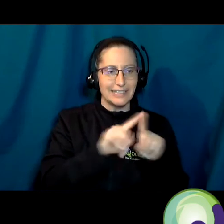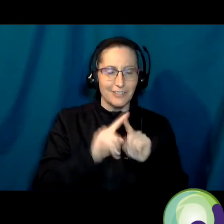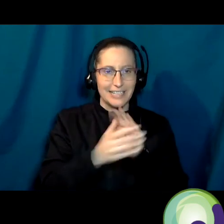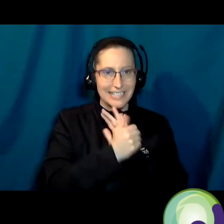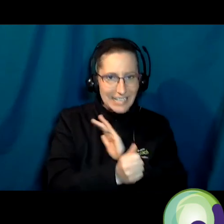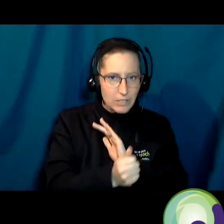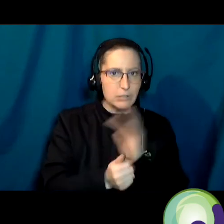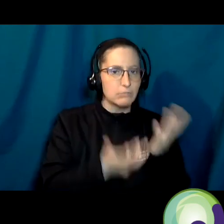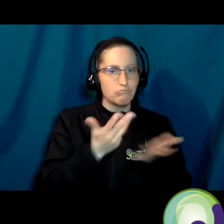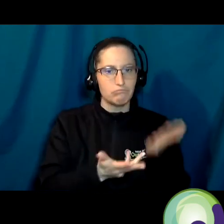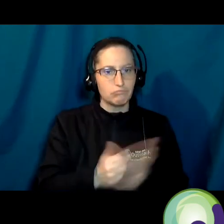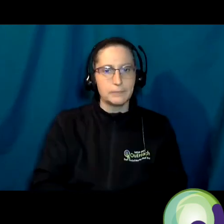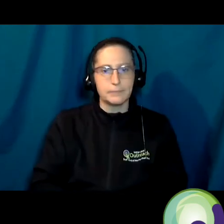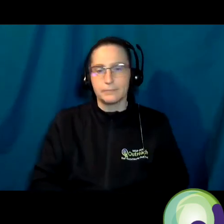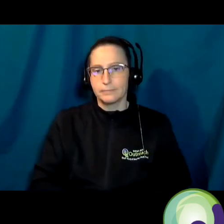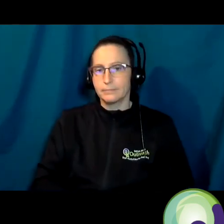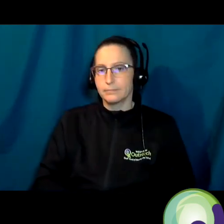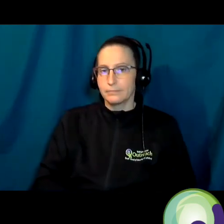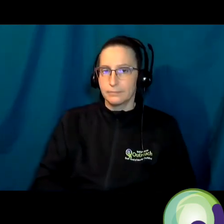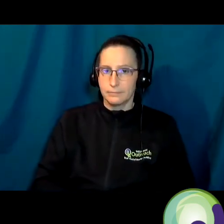Anna Marie: So I am well,